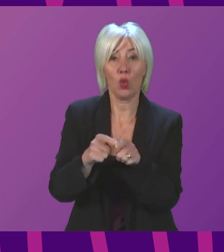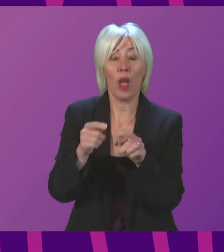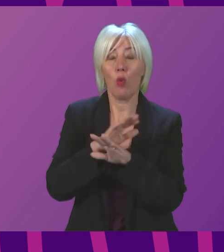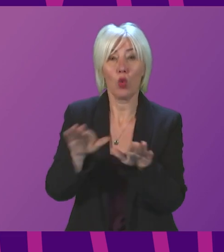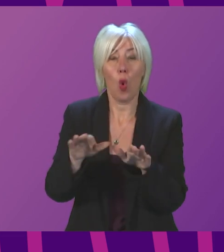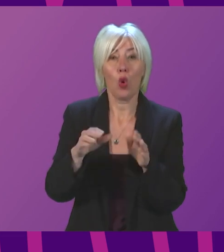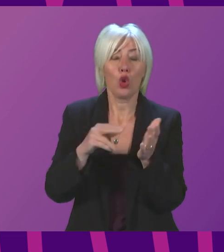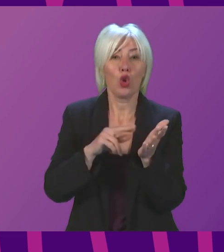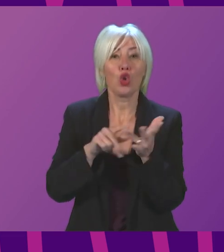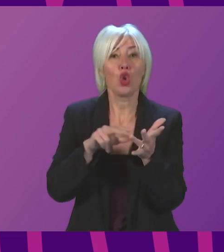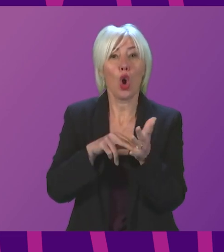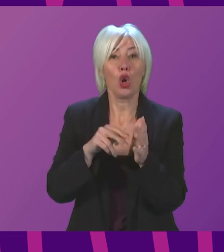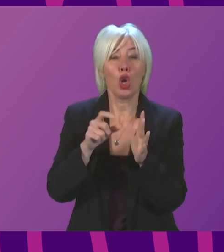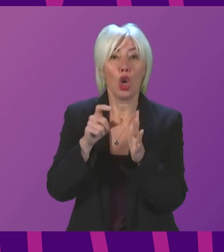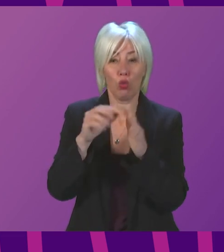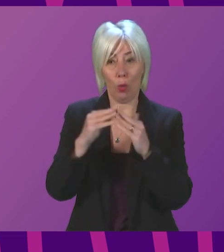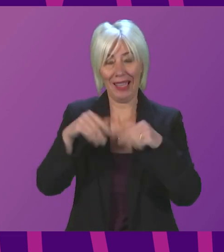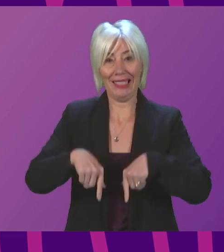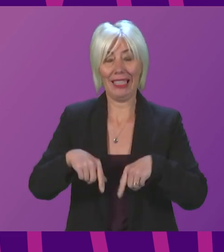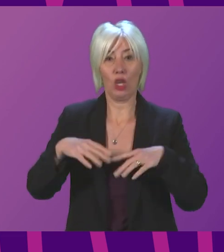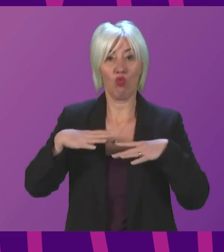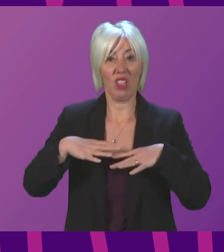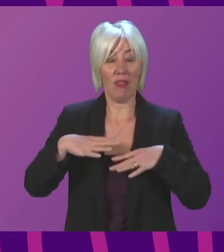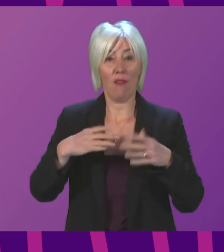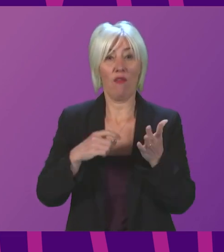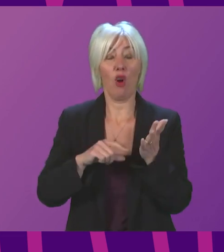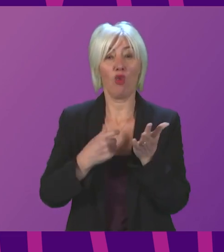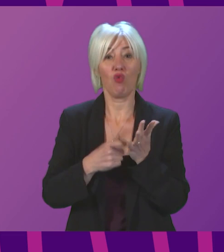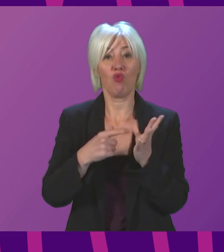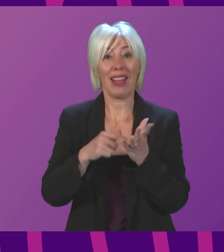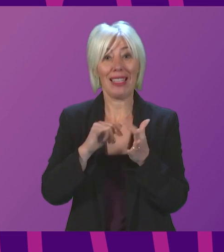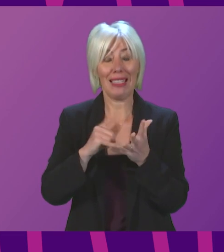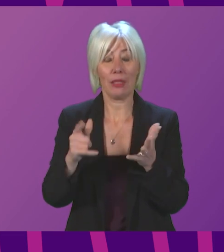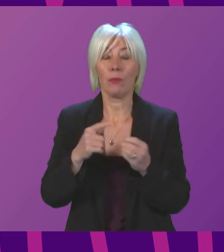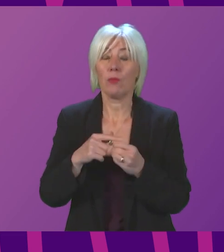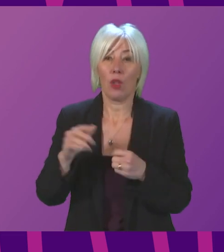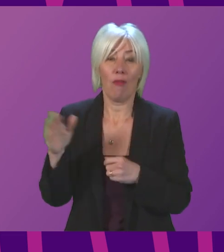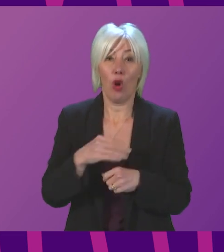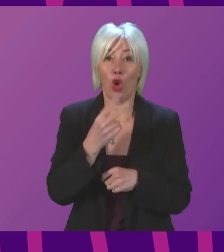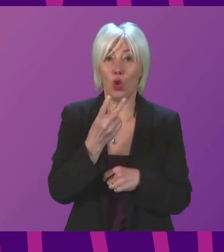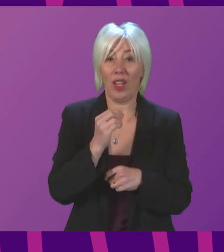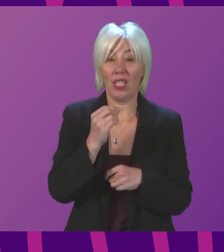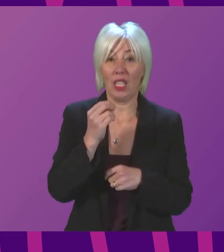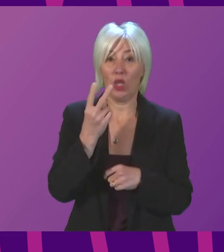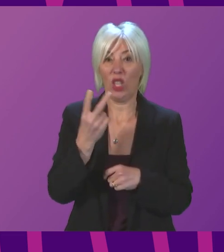for all retail, leisure, aviation and hospitality premises in 2021-22. The small business bonus